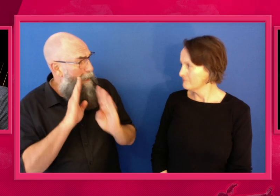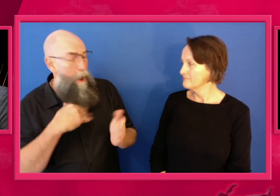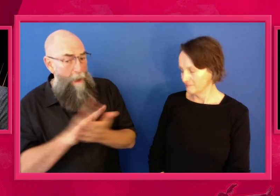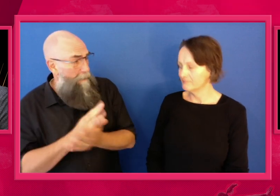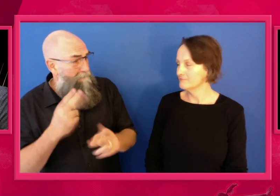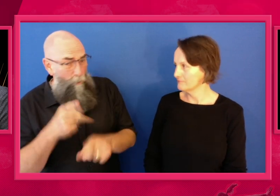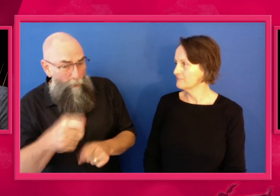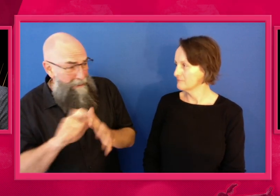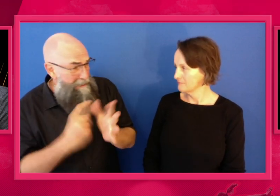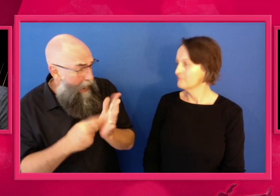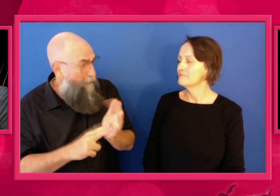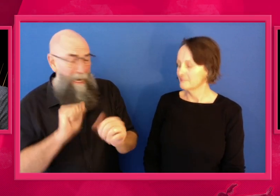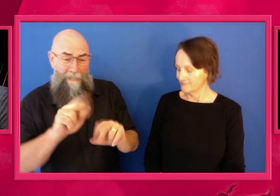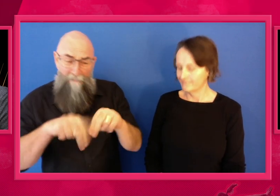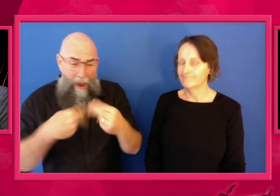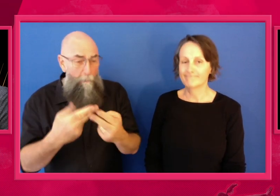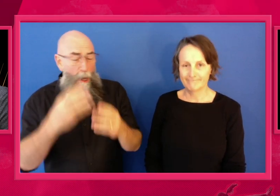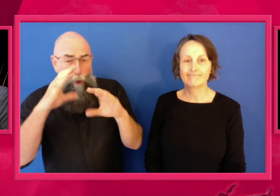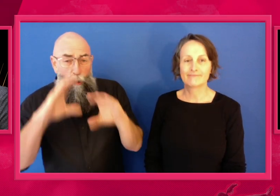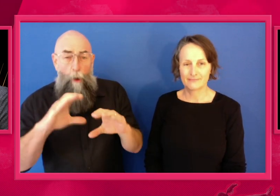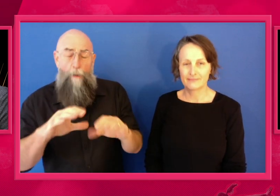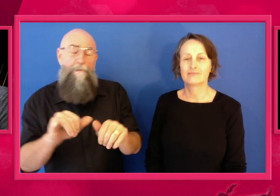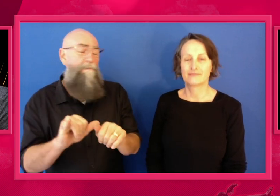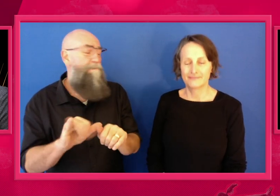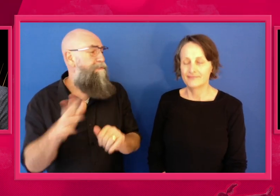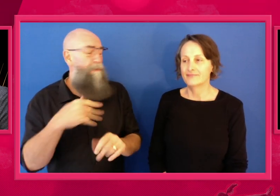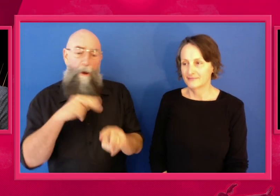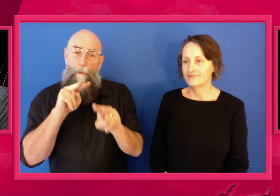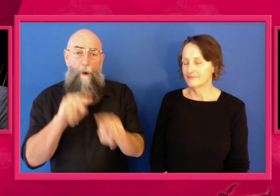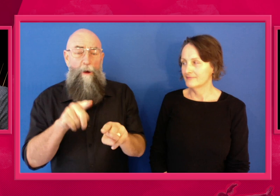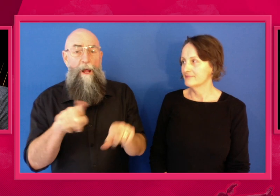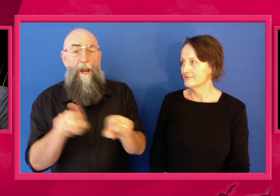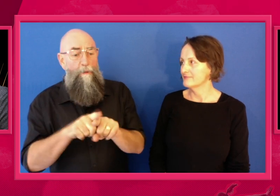his connections, his coaches. It was just sensational. And also for Emily Petricola.